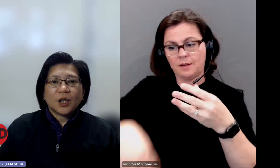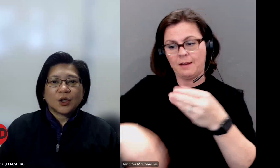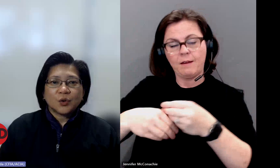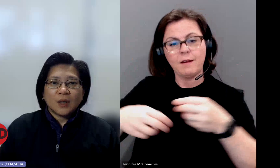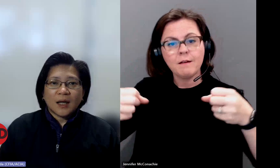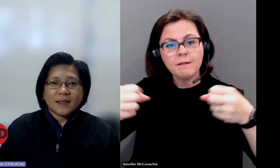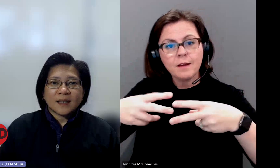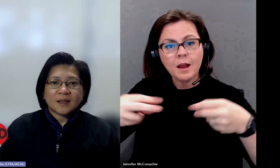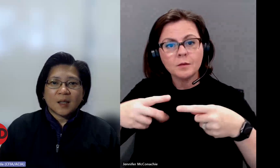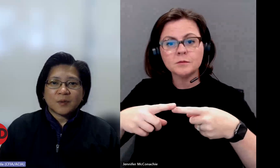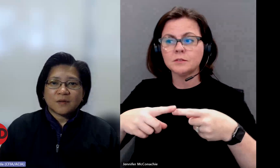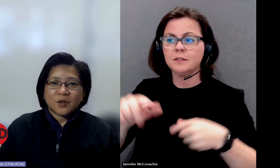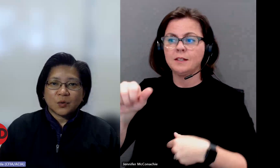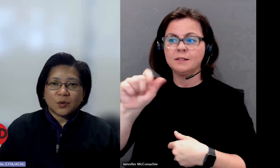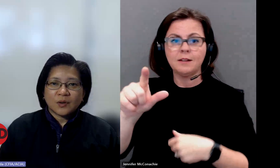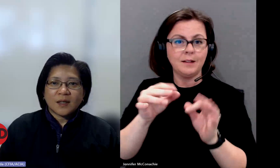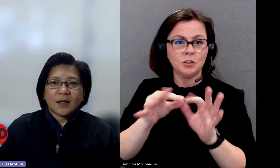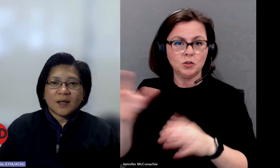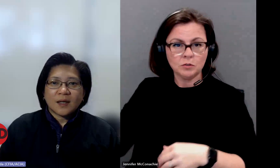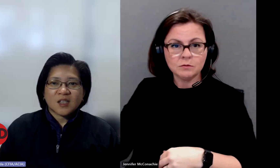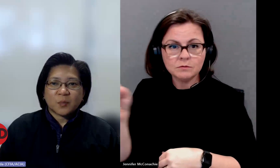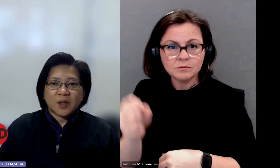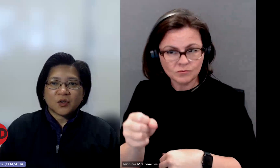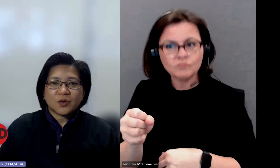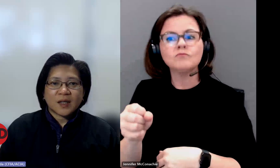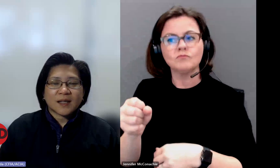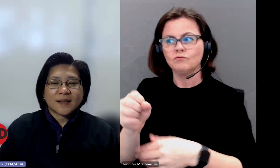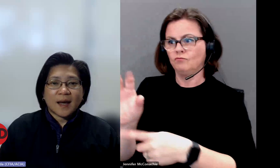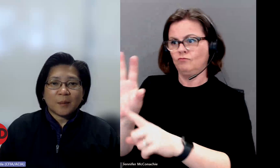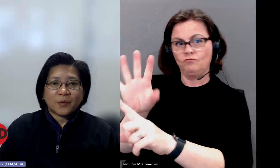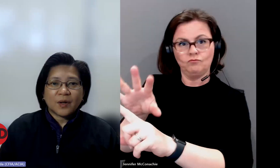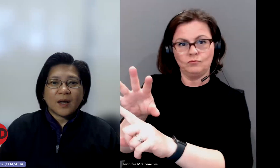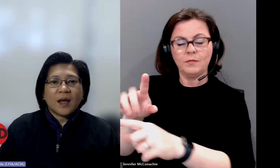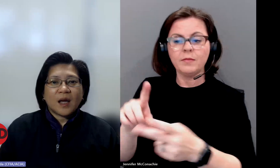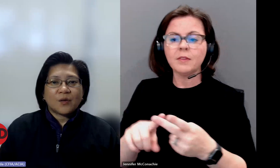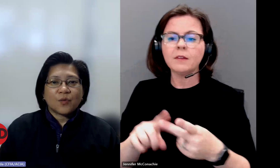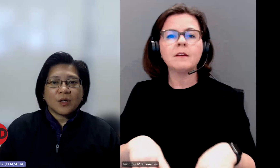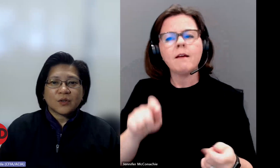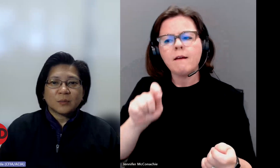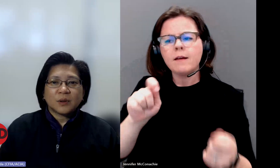and utilizing adaptive tools such as speech-to-text apps, and